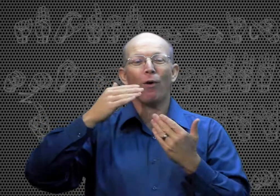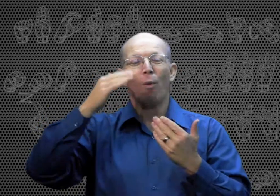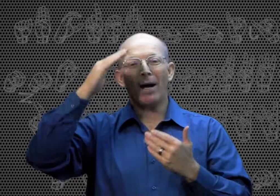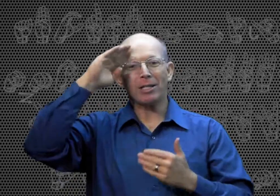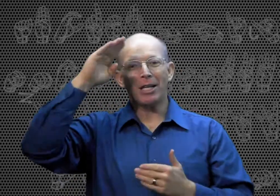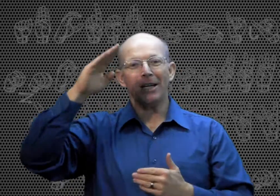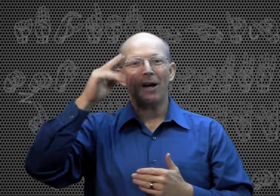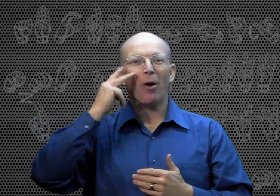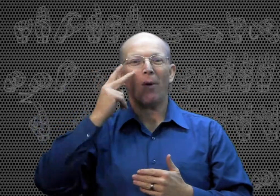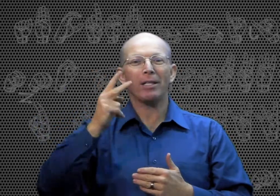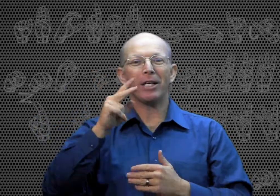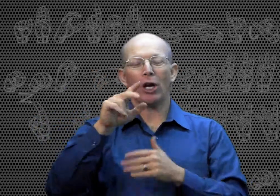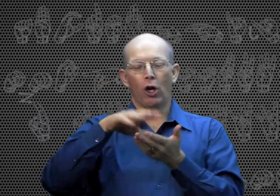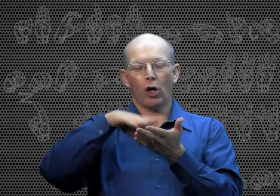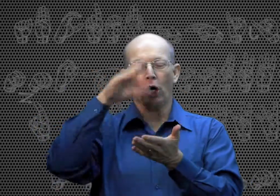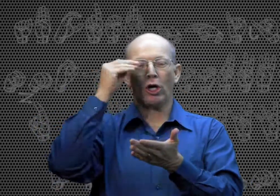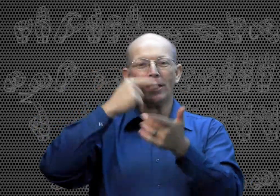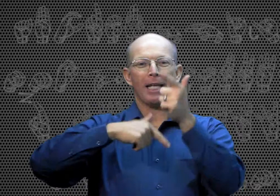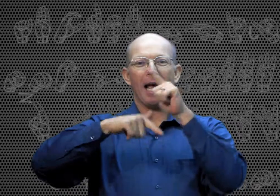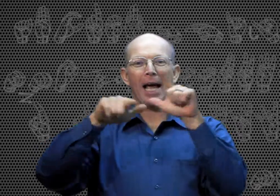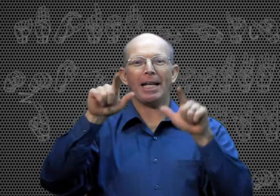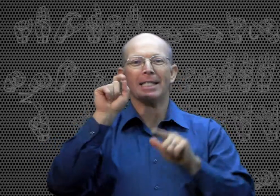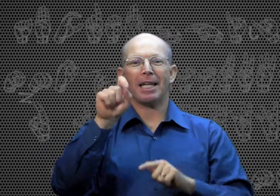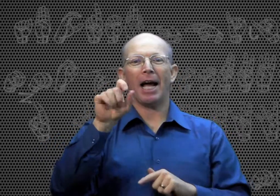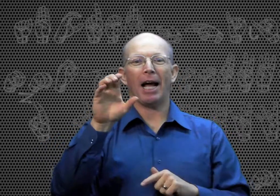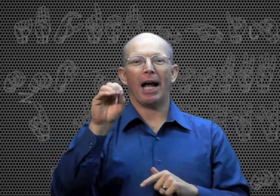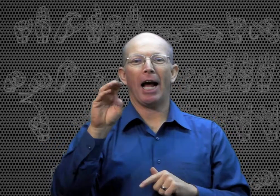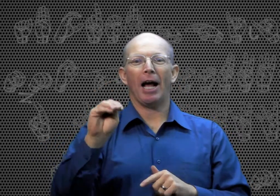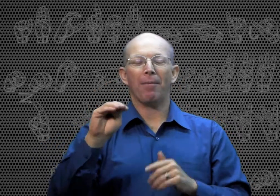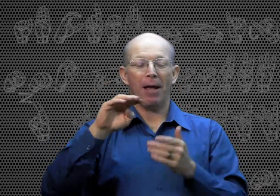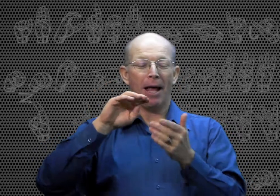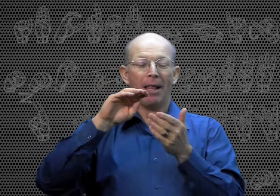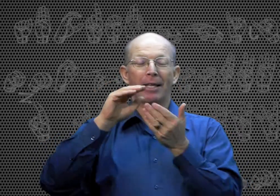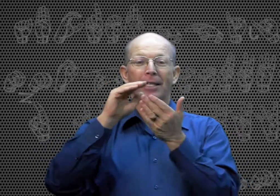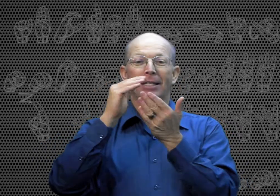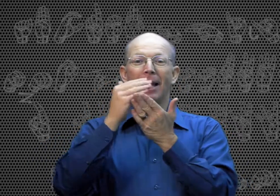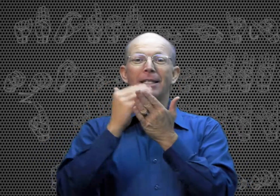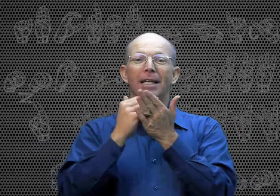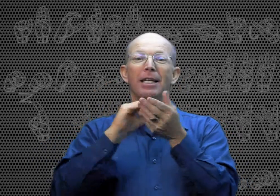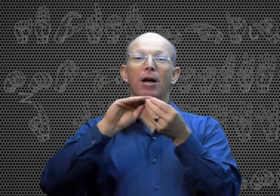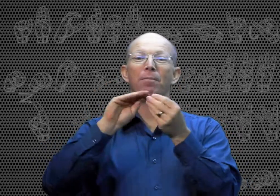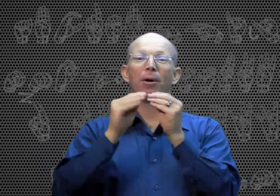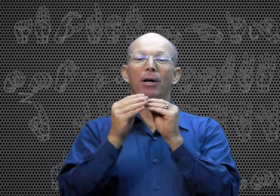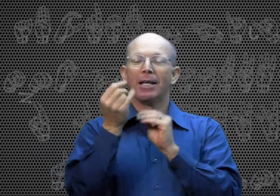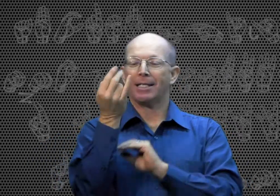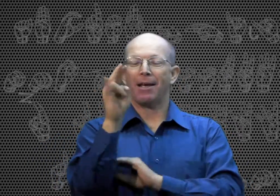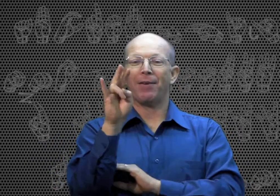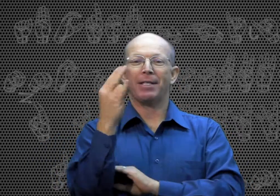Thank you for watching, watching LearnSigns.com. This is lesson number 17.